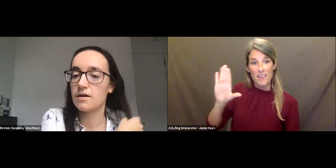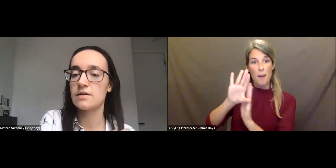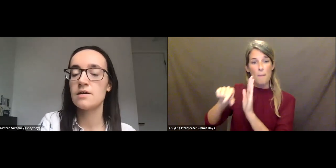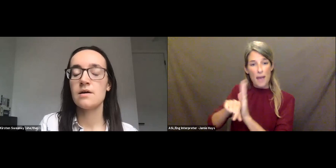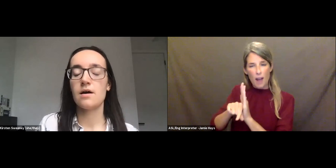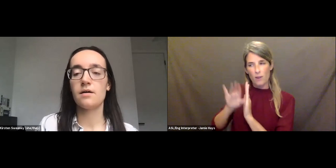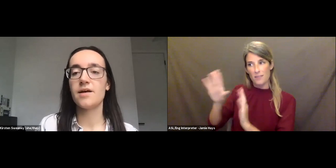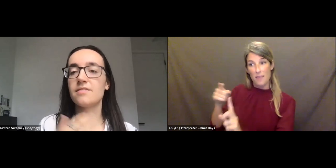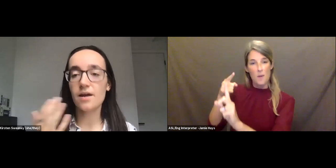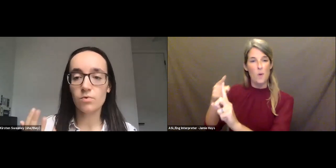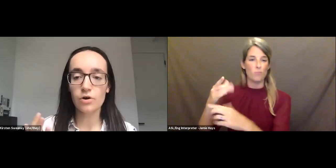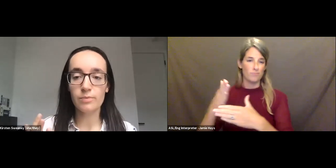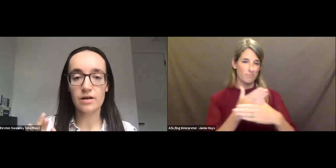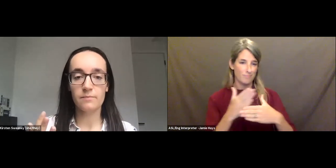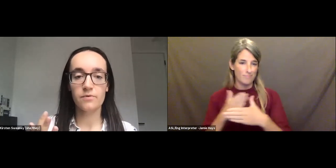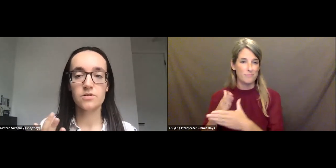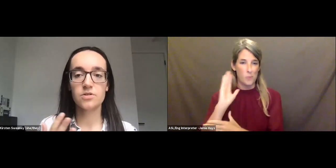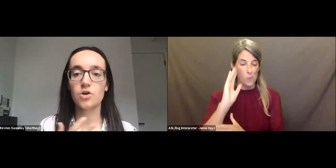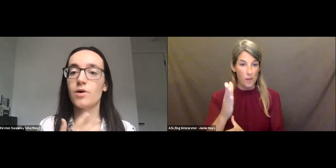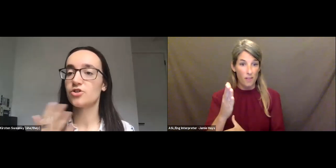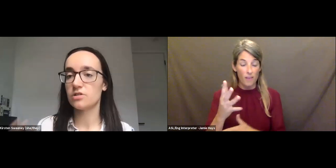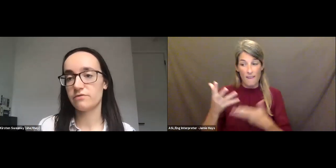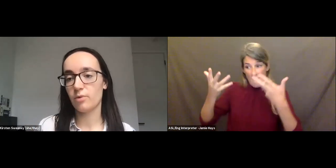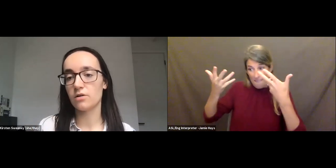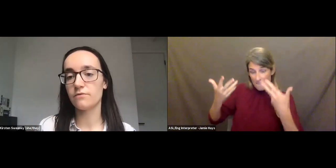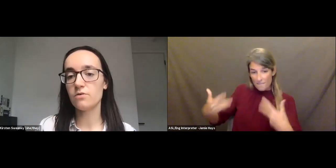on. And then we'll open it up to questions from all of you,